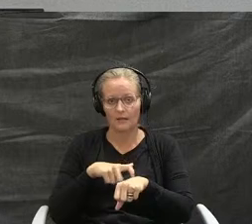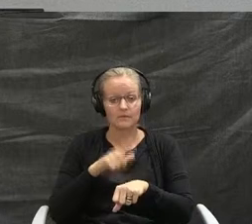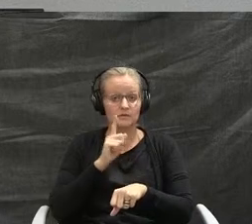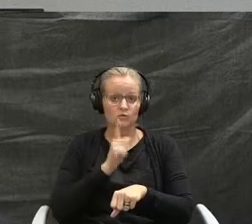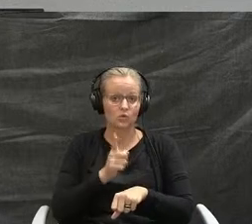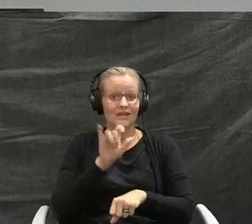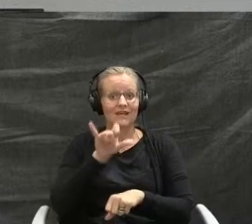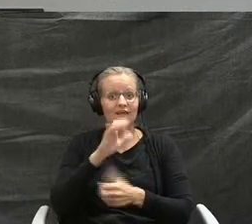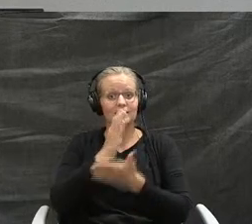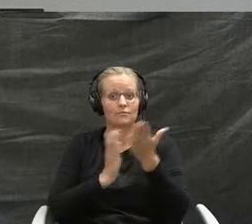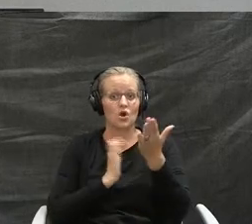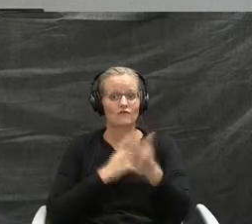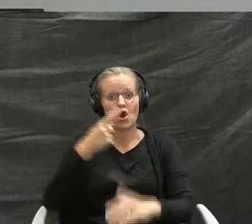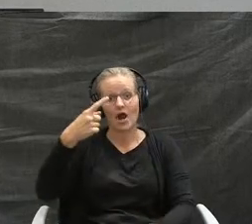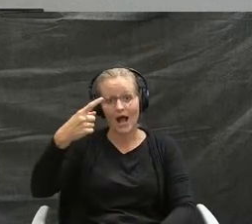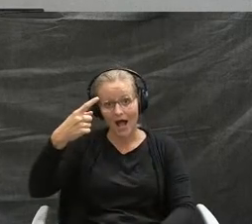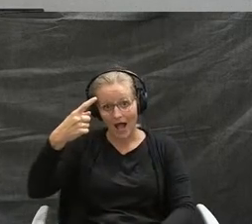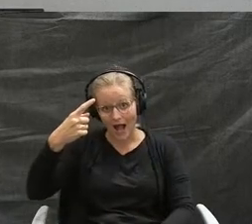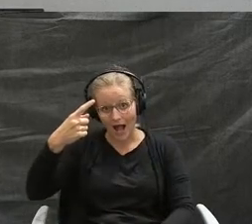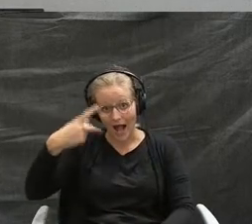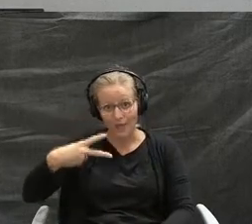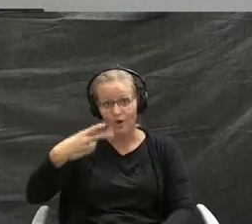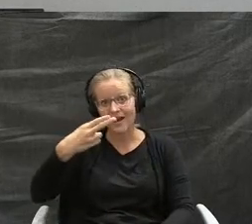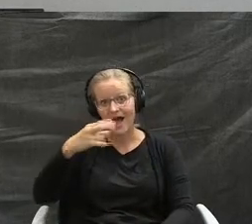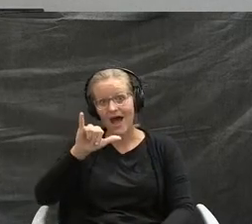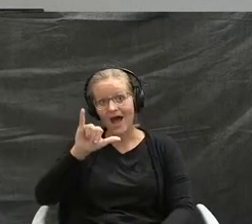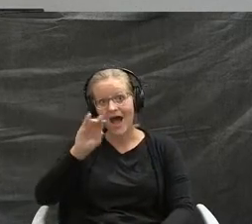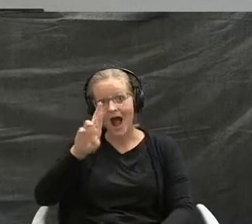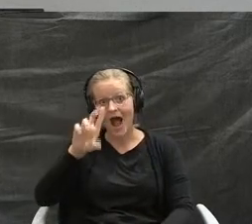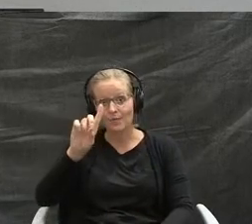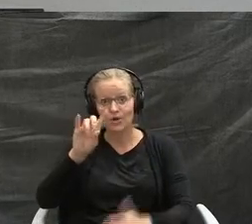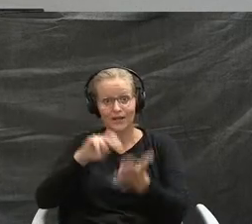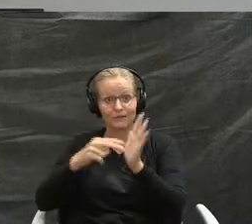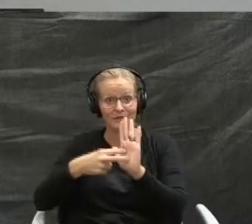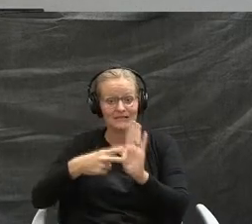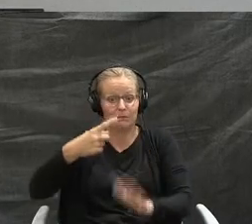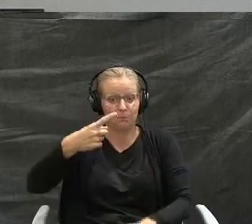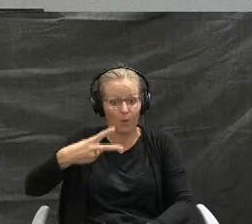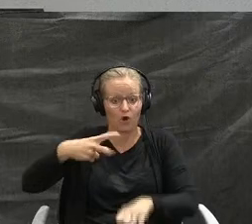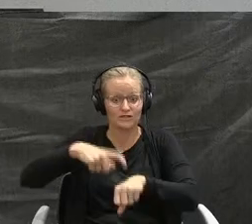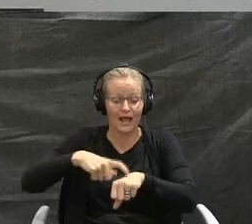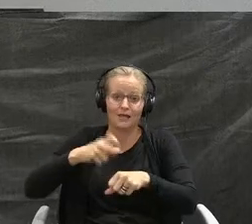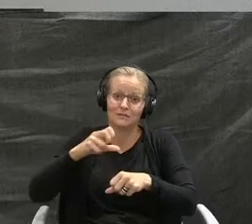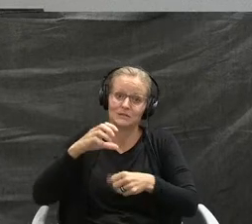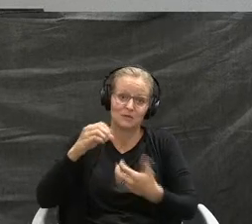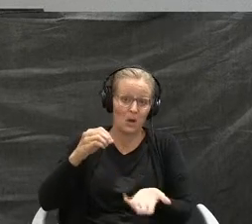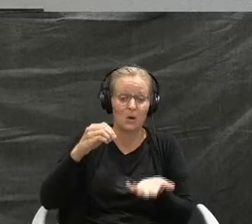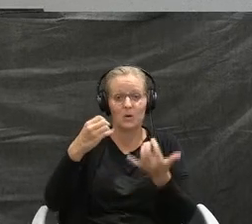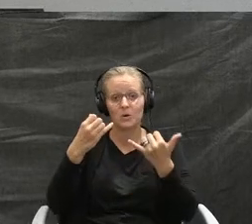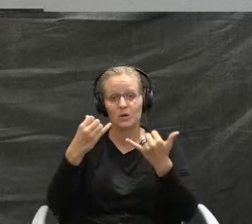hybrid. And before I get into specifics of my recommendation, I want to cover some important